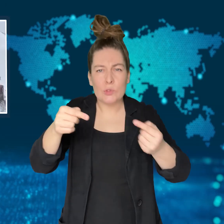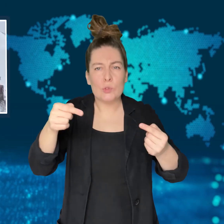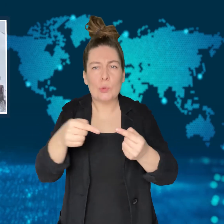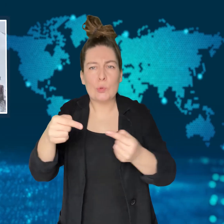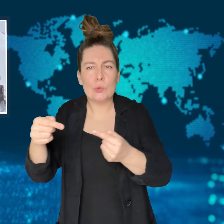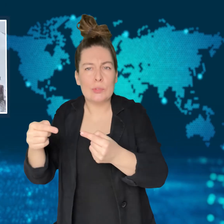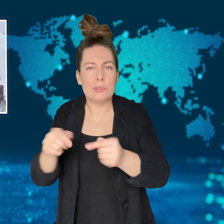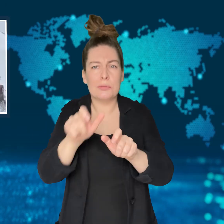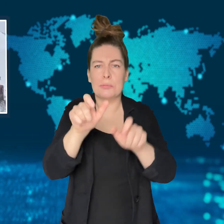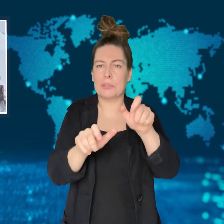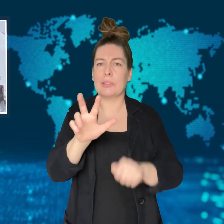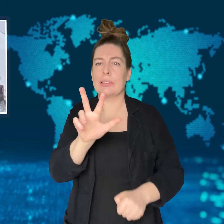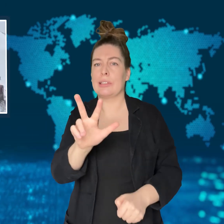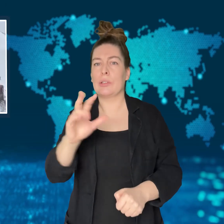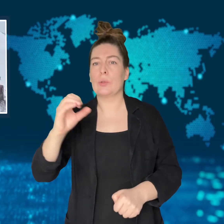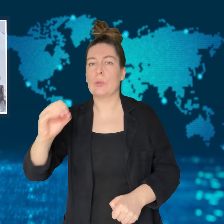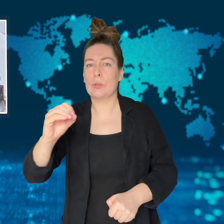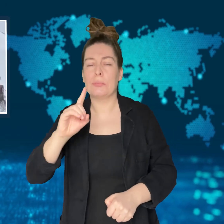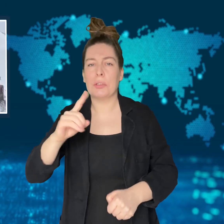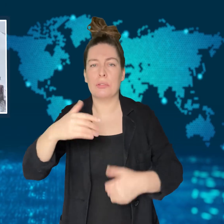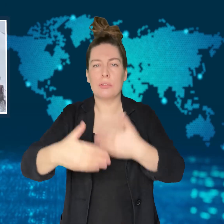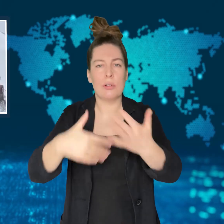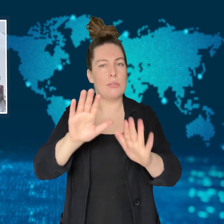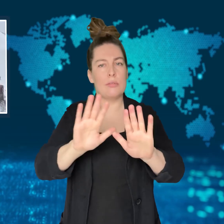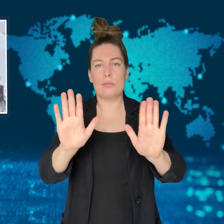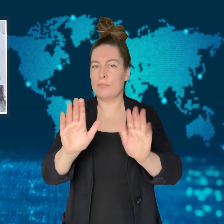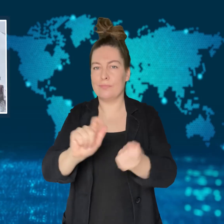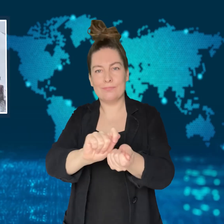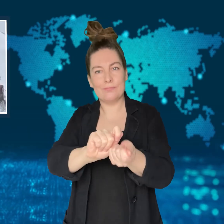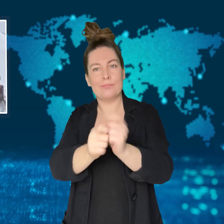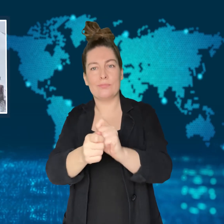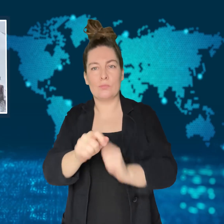but that number has been revised to 17.